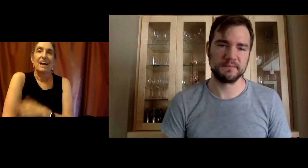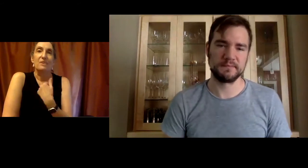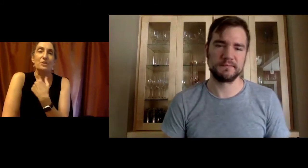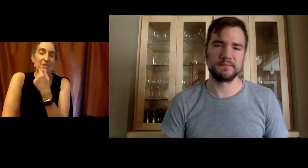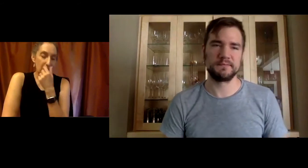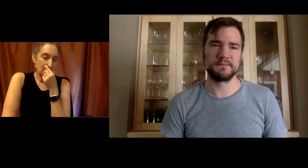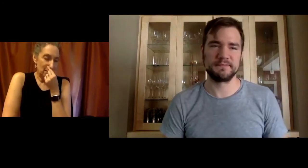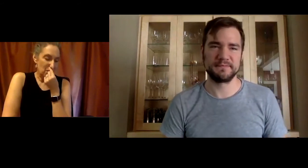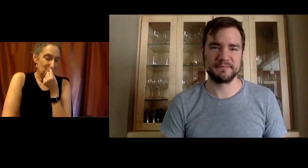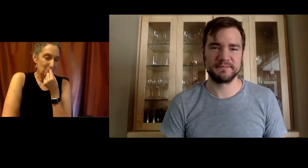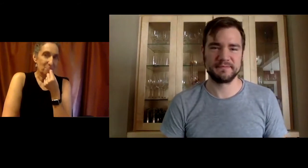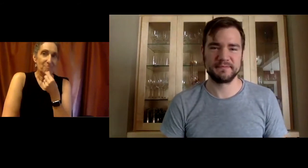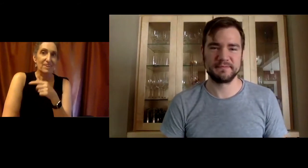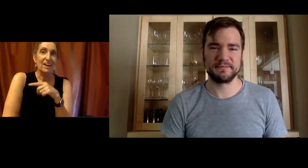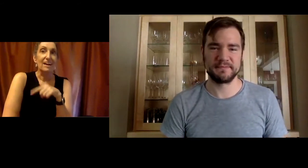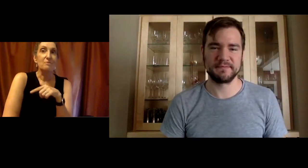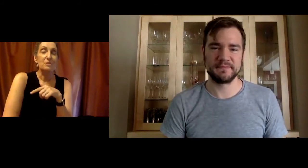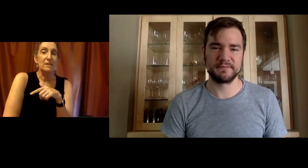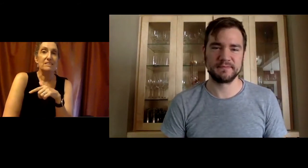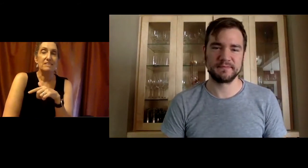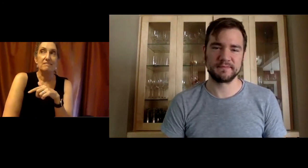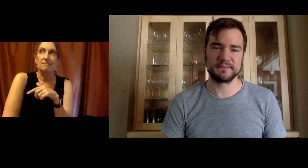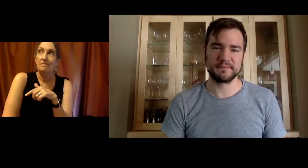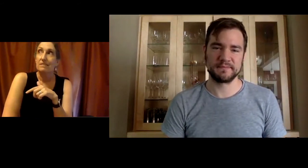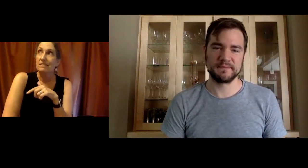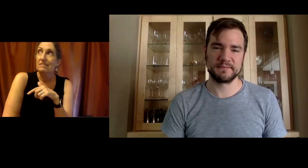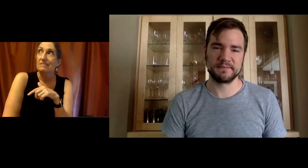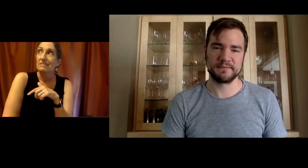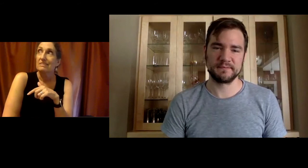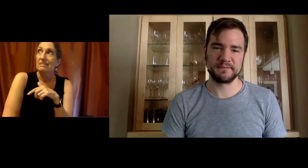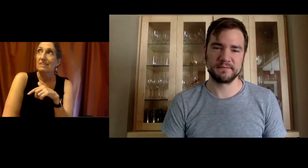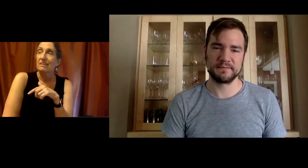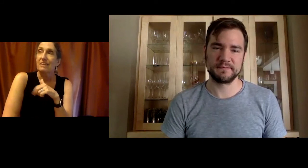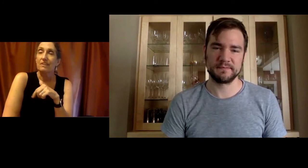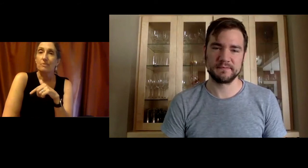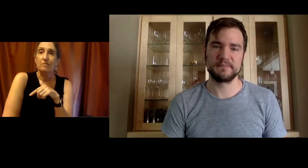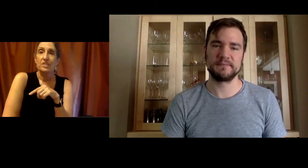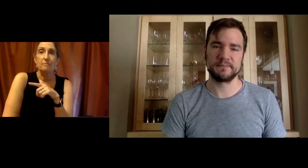Yeah, I worked with him. I've spent, I think three or four times,